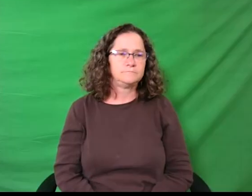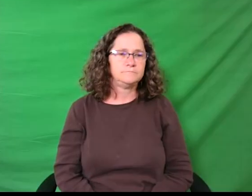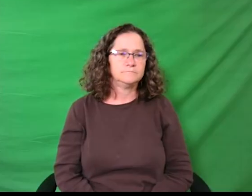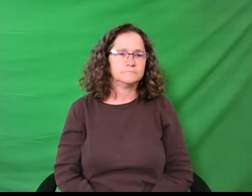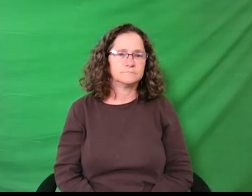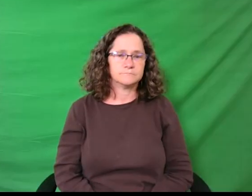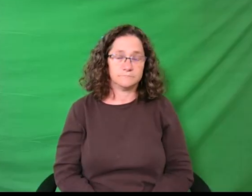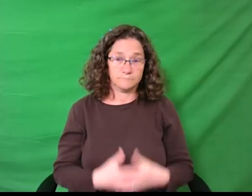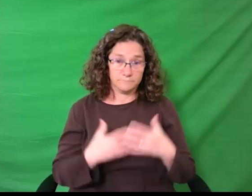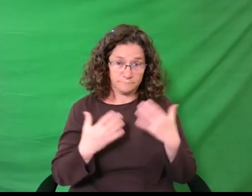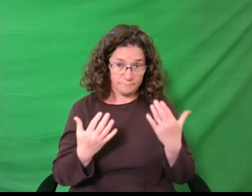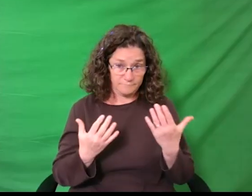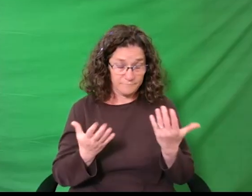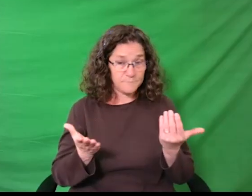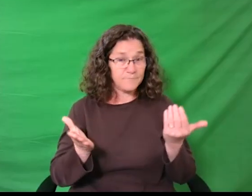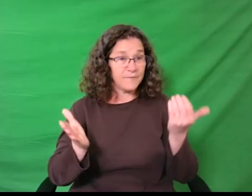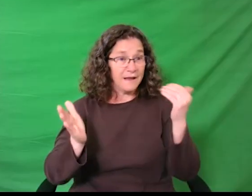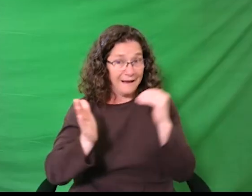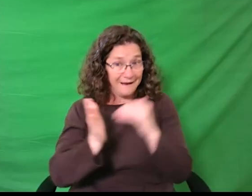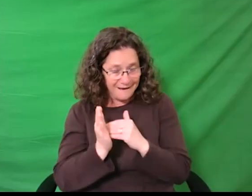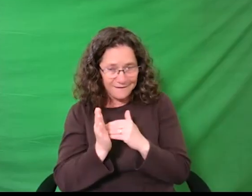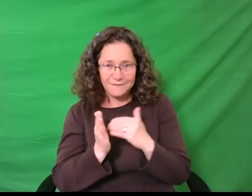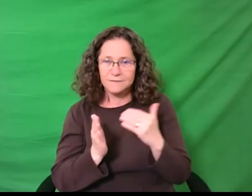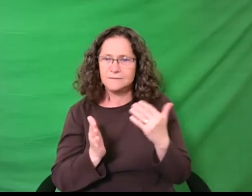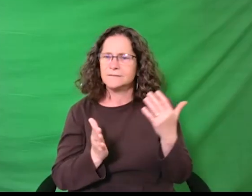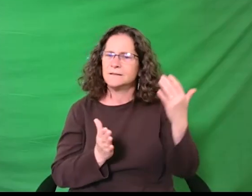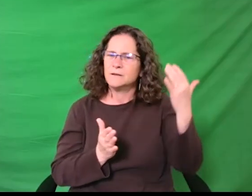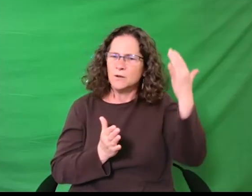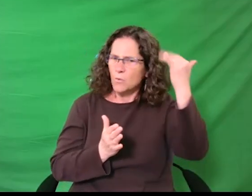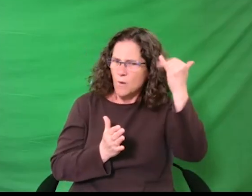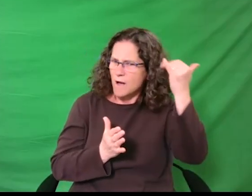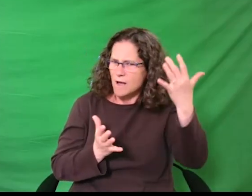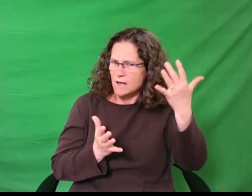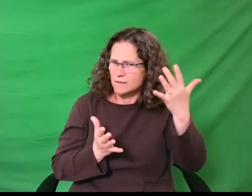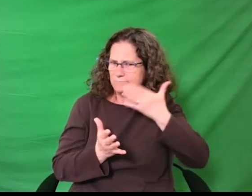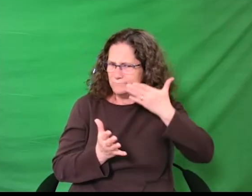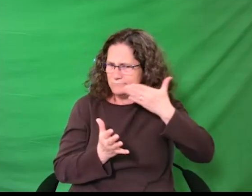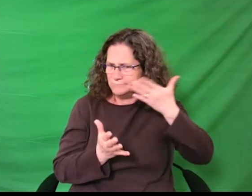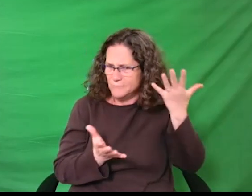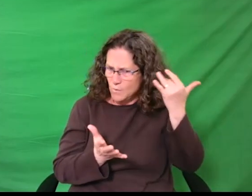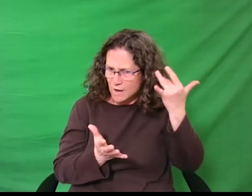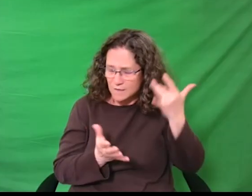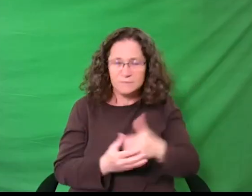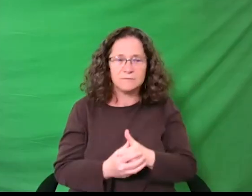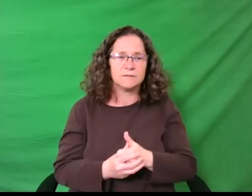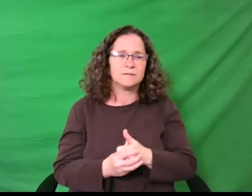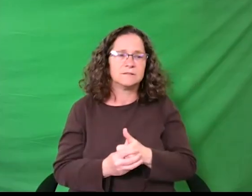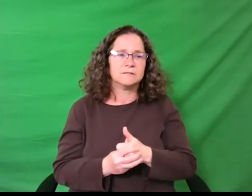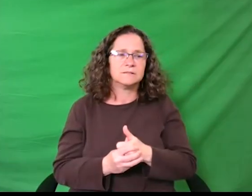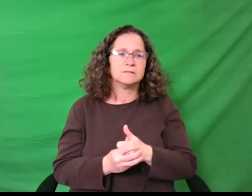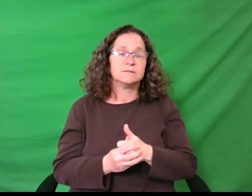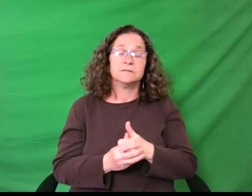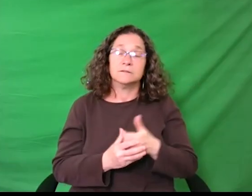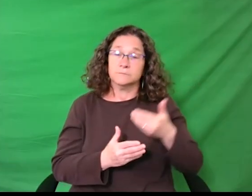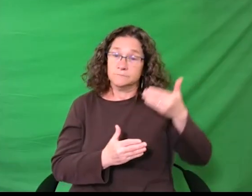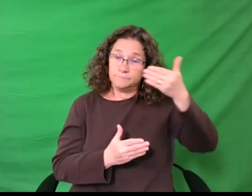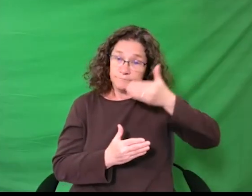So, again, why cued speech and cued language? The cuing system, cued speech, it